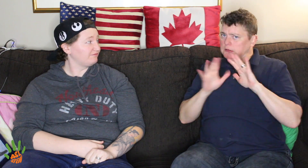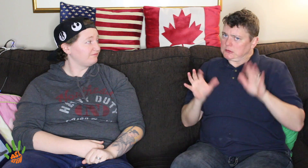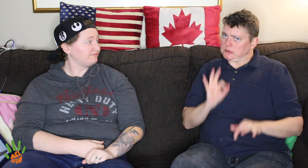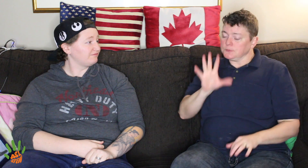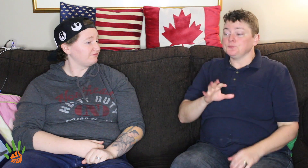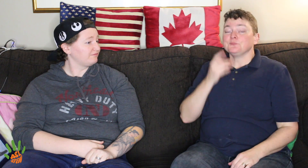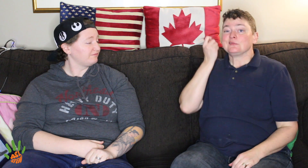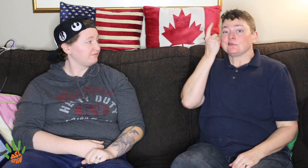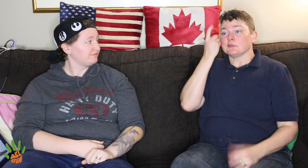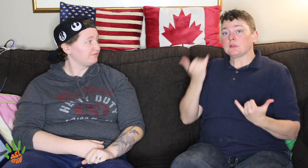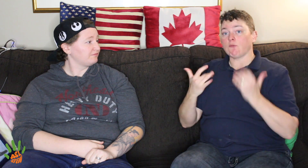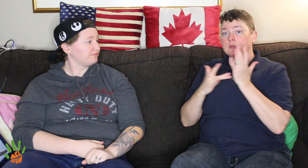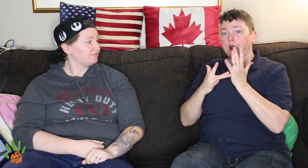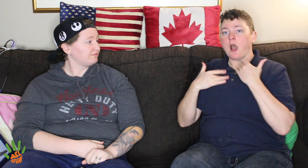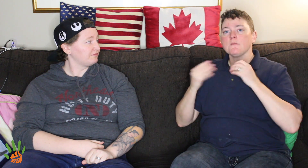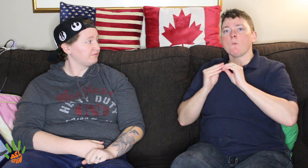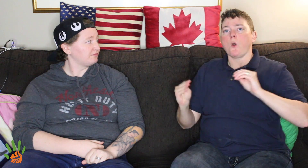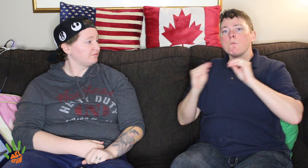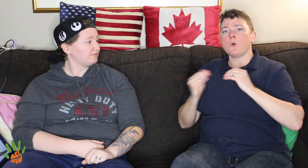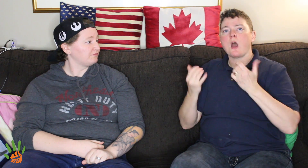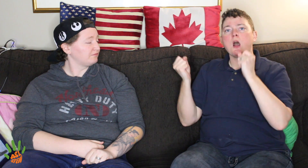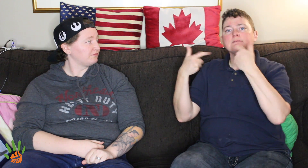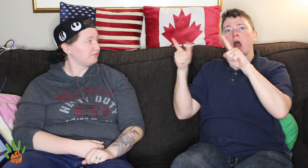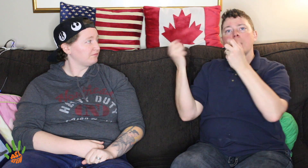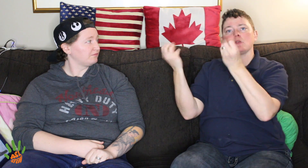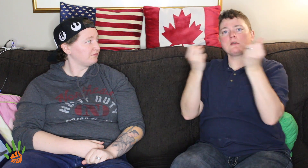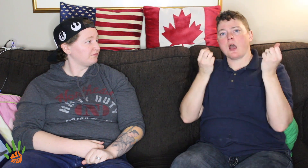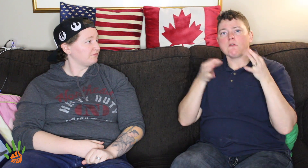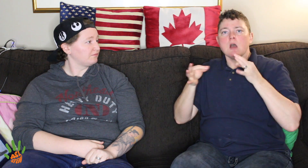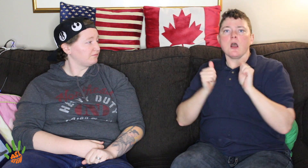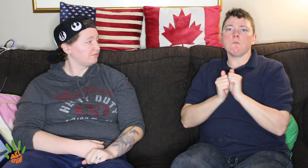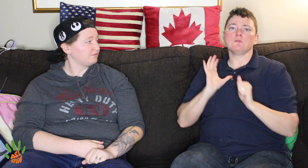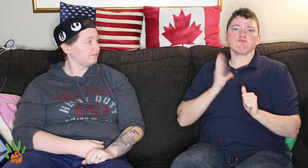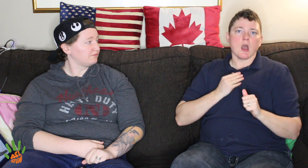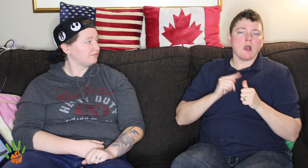[E] The last thing I wanted to say was with technology there's a lot more vlogs with sign language